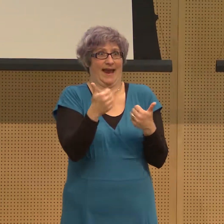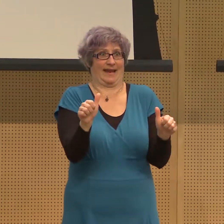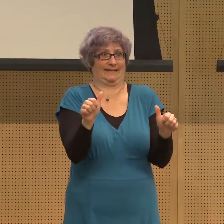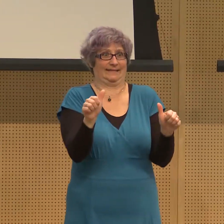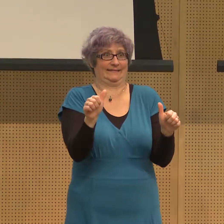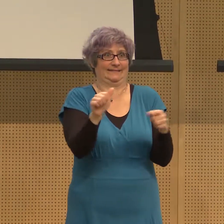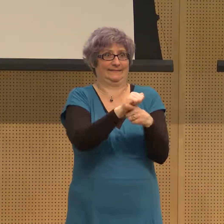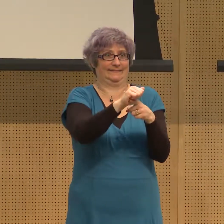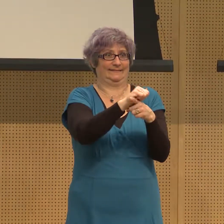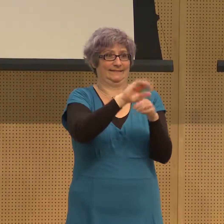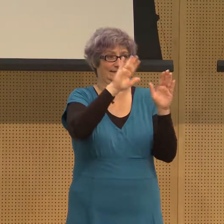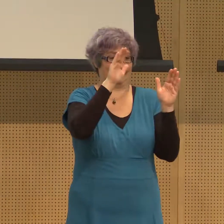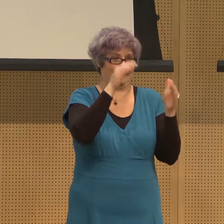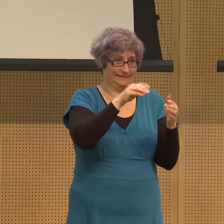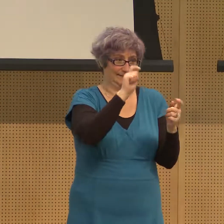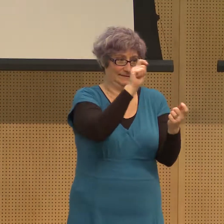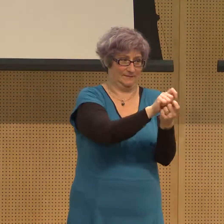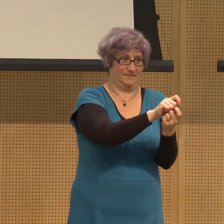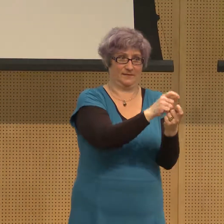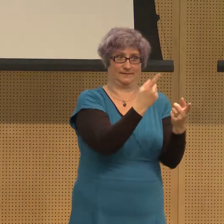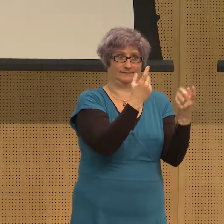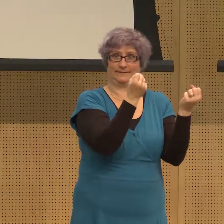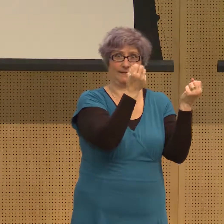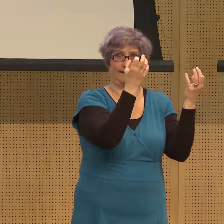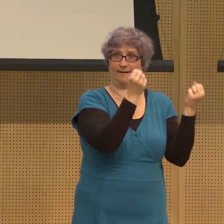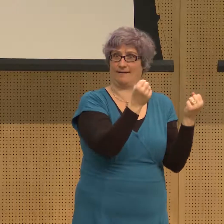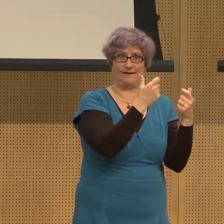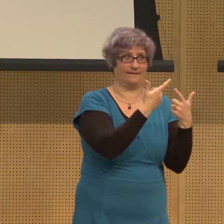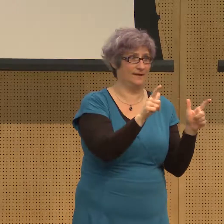Like I said before, I had no training